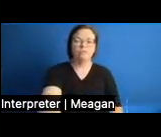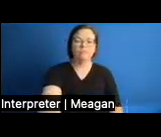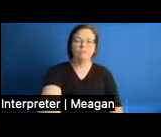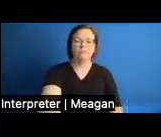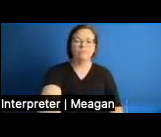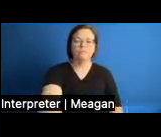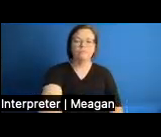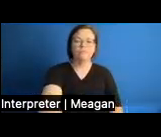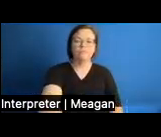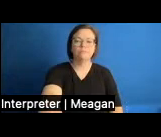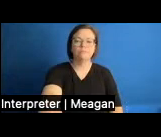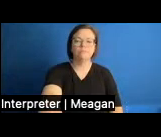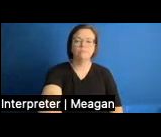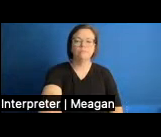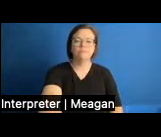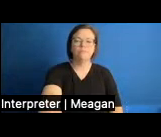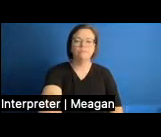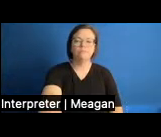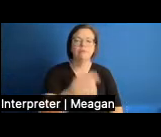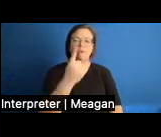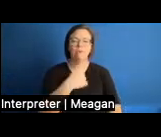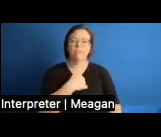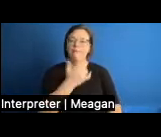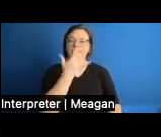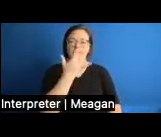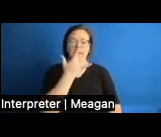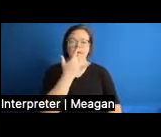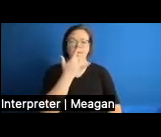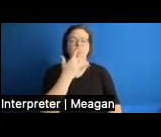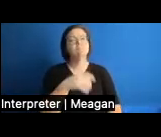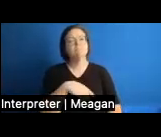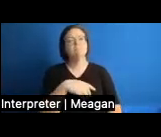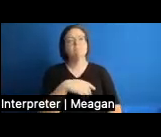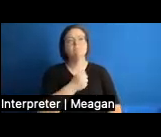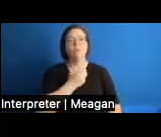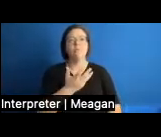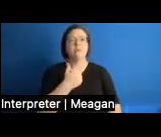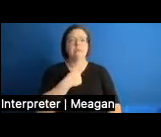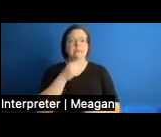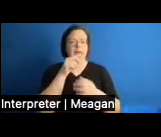of my all time favorite poems. And it’s a poem I visited a lot when I was writing initially.